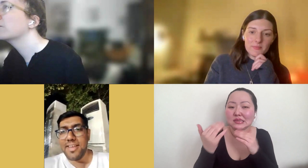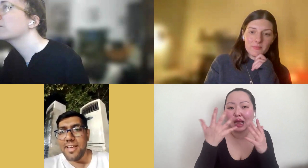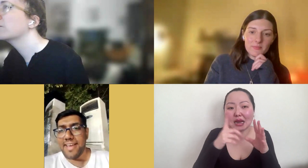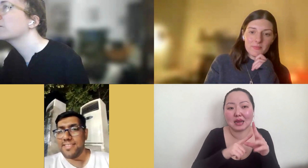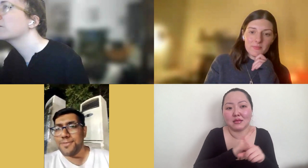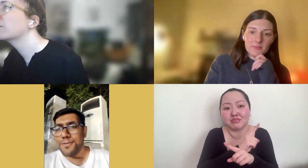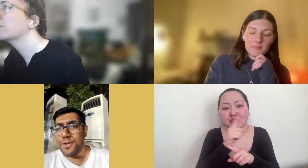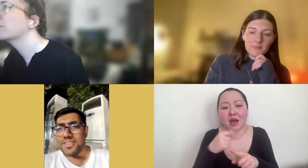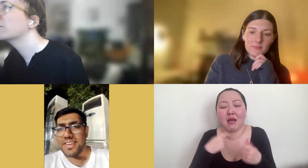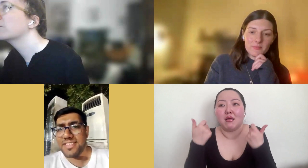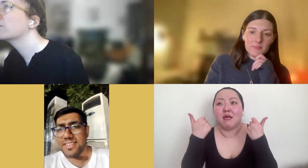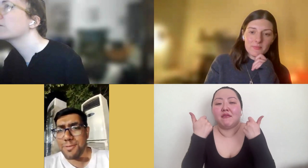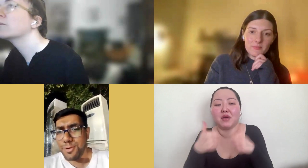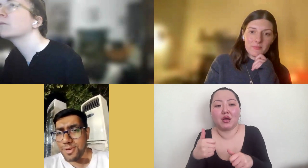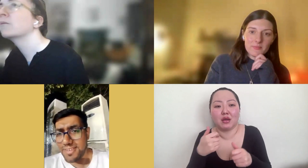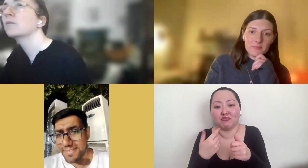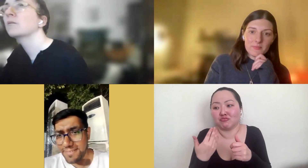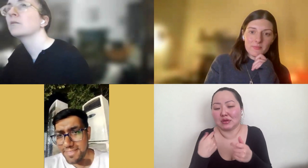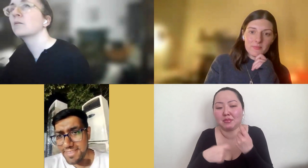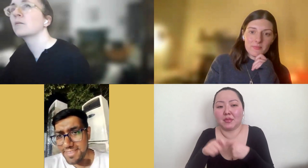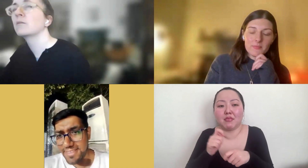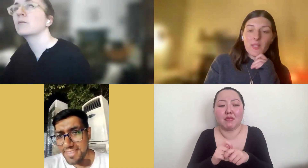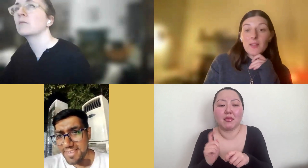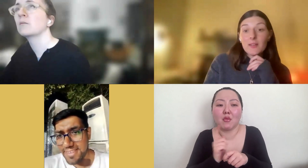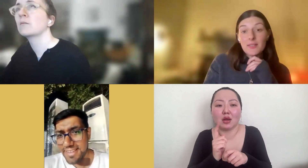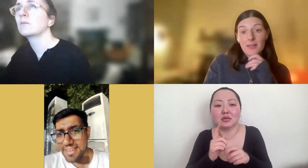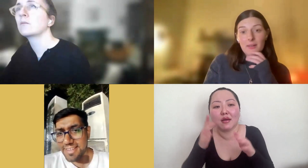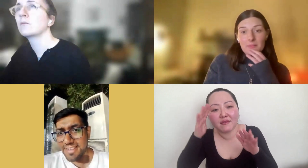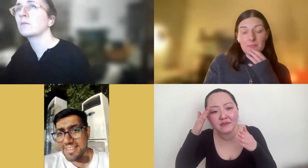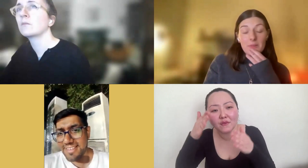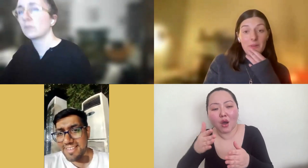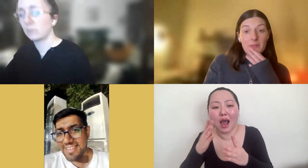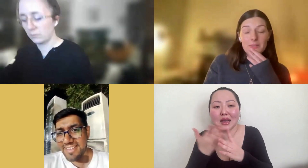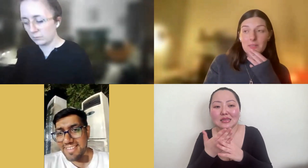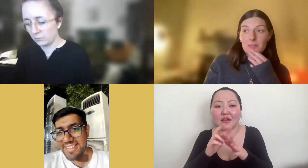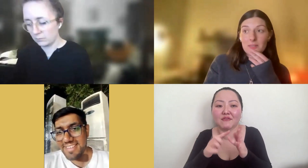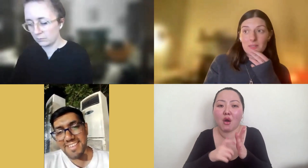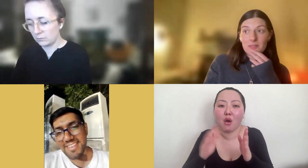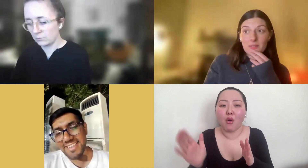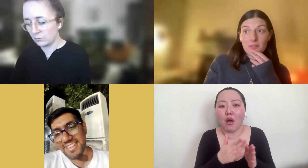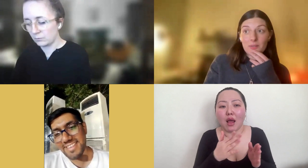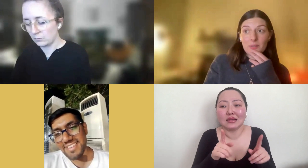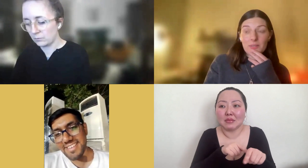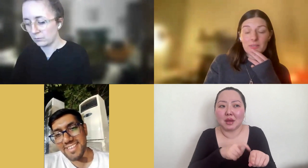that Access for ALL stays afloat. It's so true. It's so true,